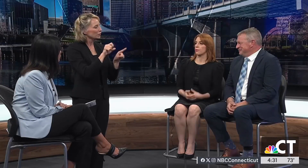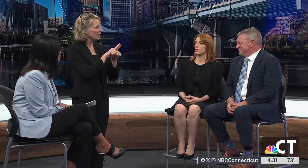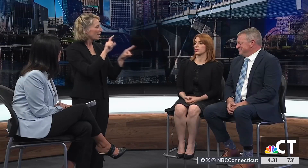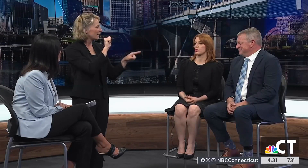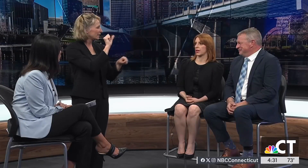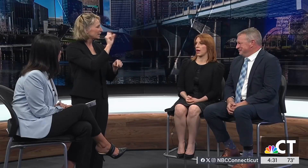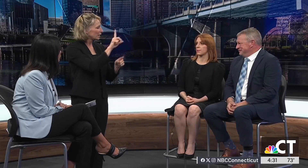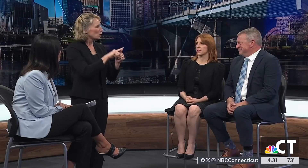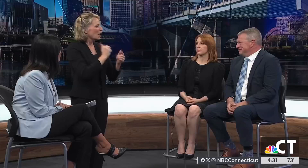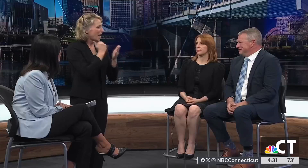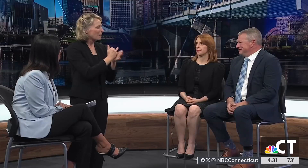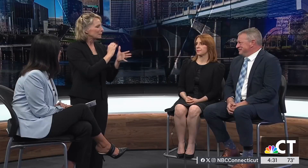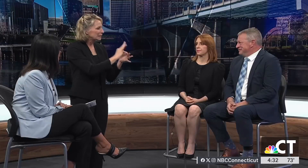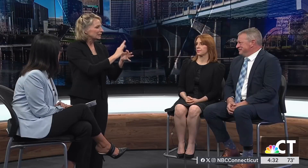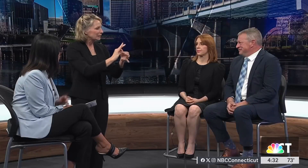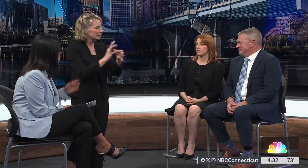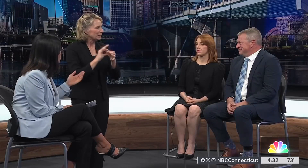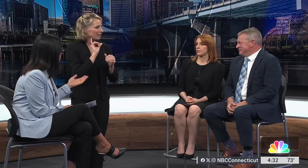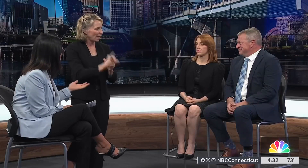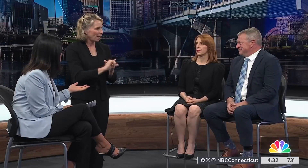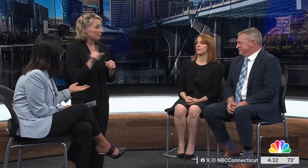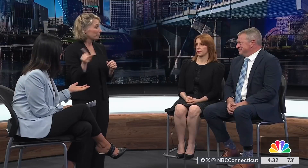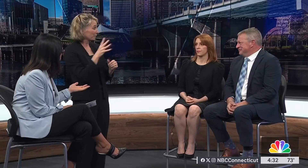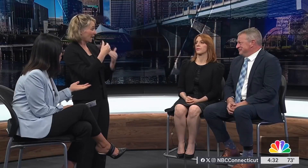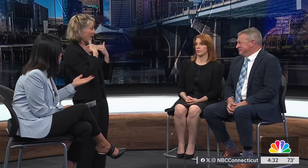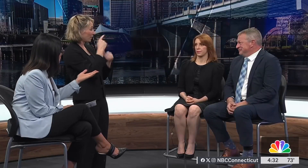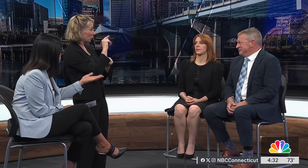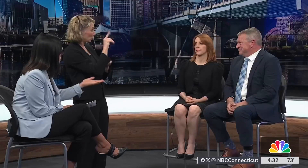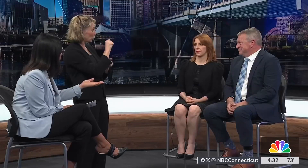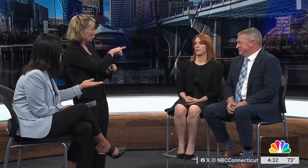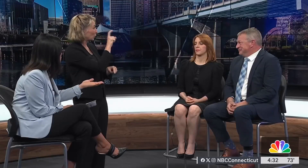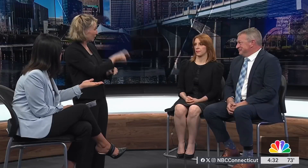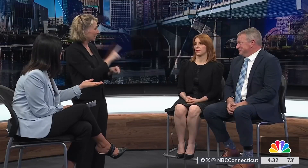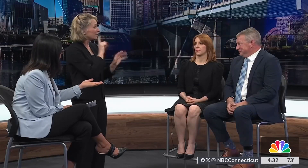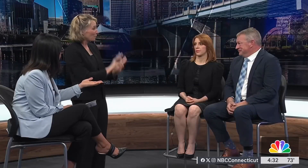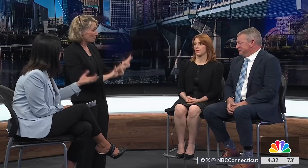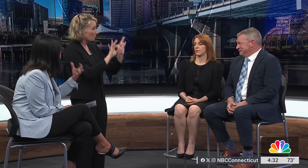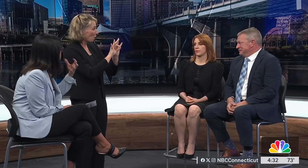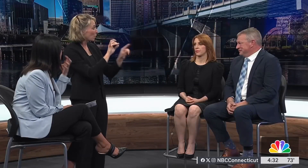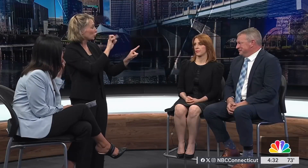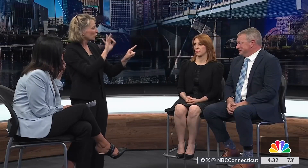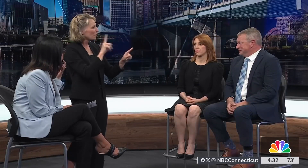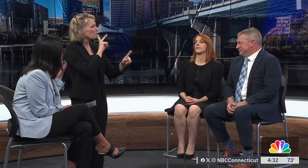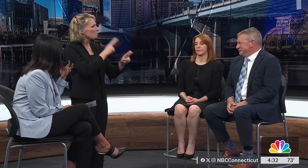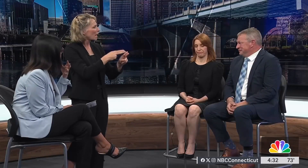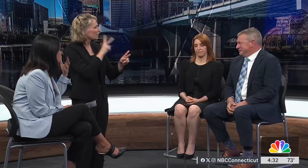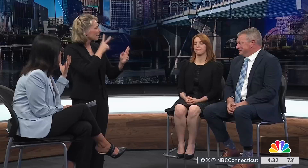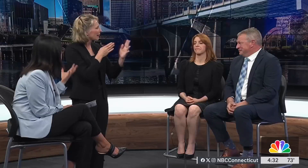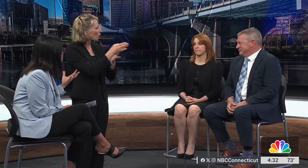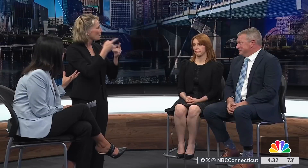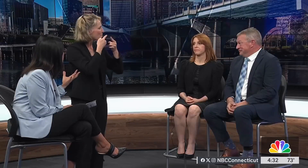the challenges they faced, and we've continued to try to work with stakeholders like the American School for the deaf to,